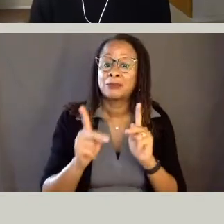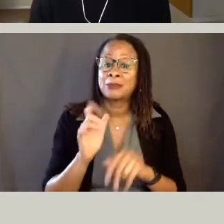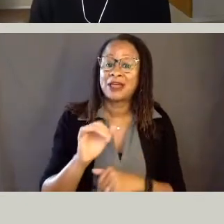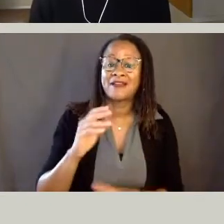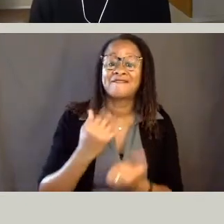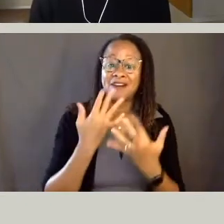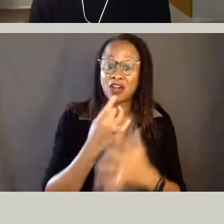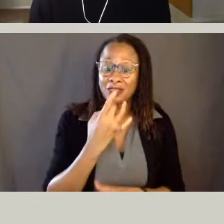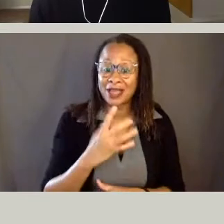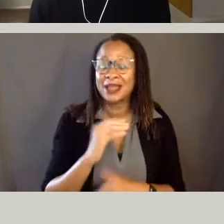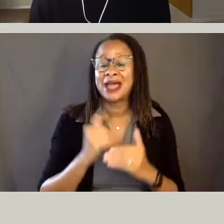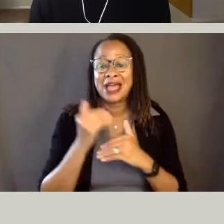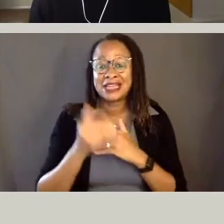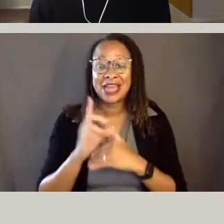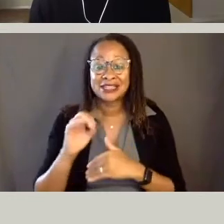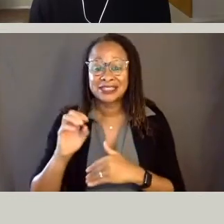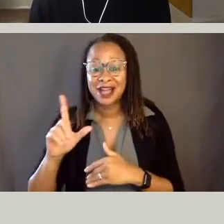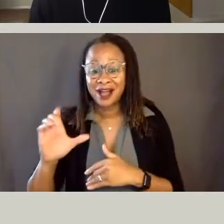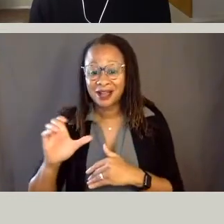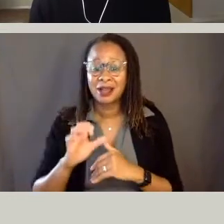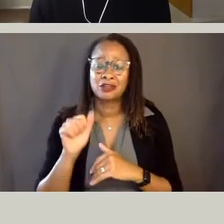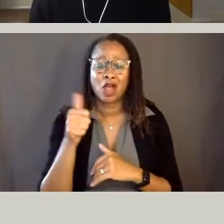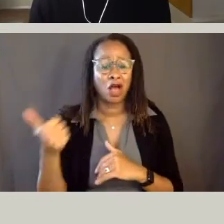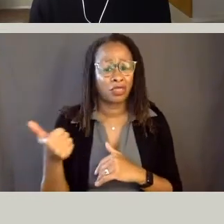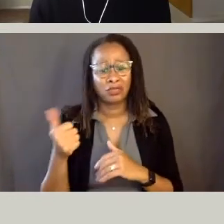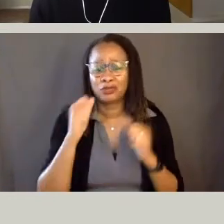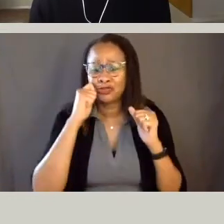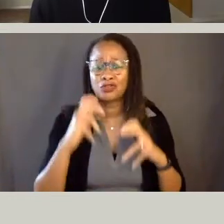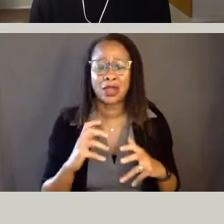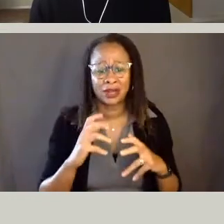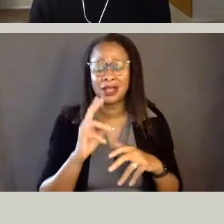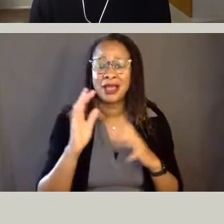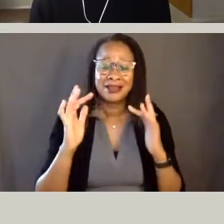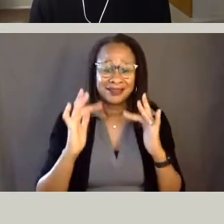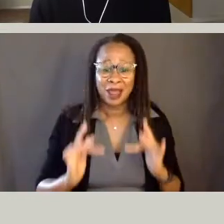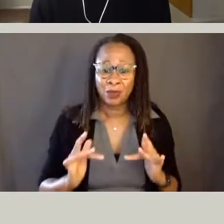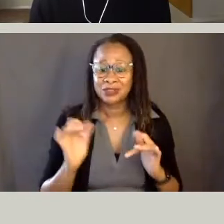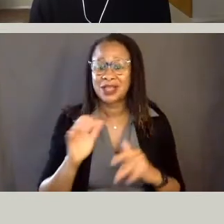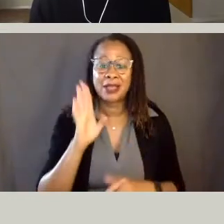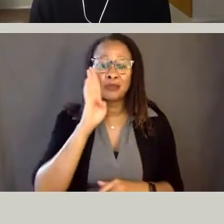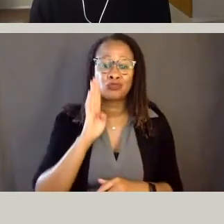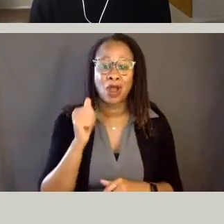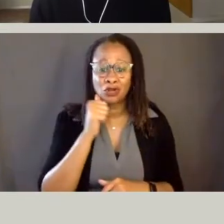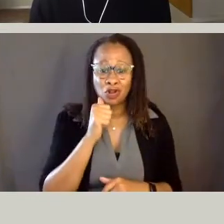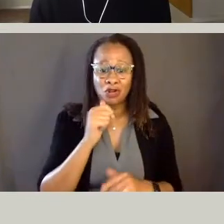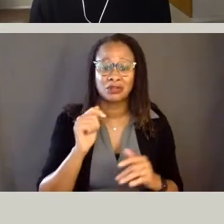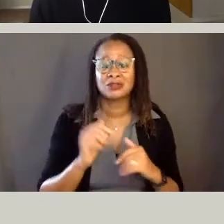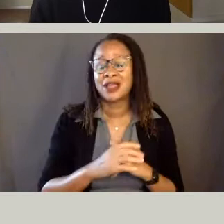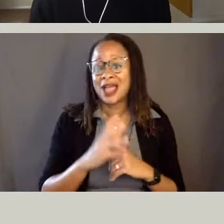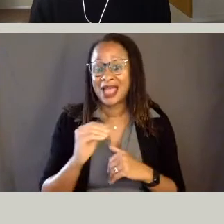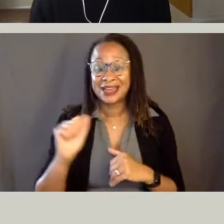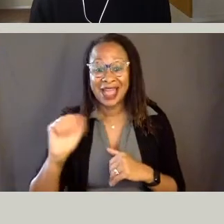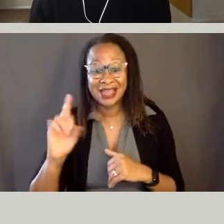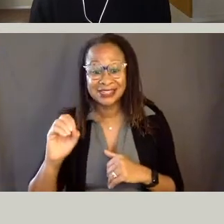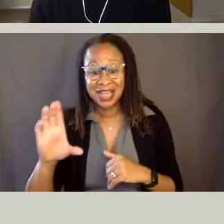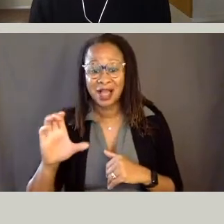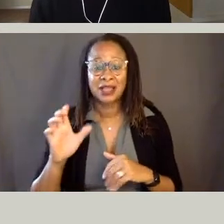and Next Doc and other incredible networks like Brown Girls Doc Mafia, and A-Docs and we're all sort of sitting at the same tables having these conversations.